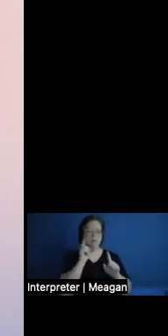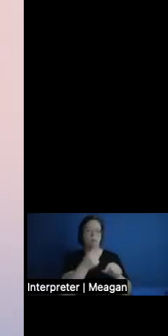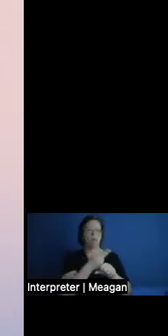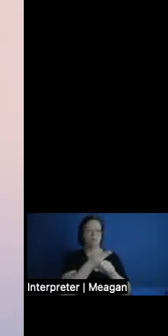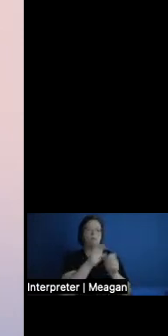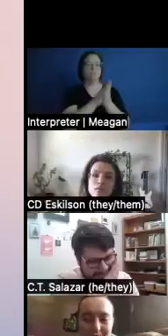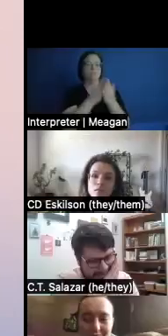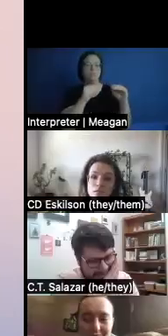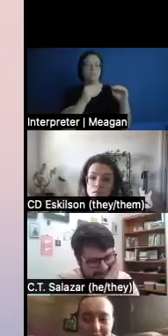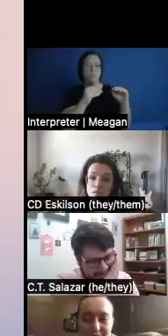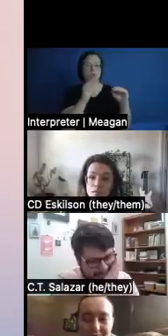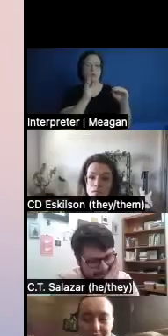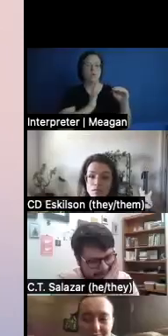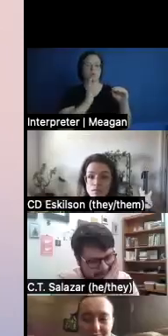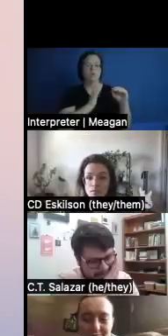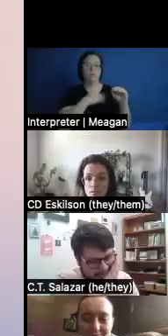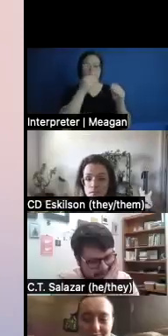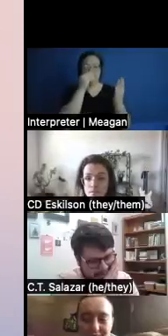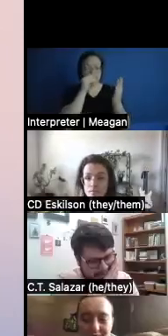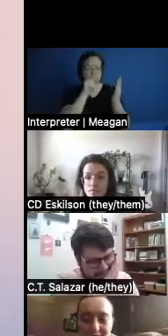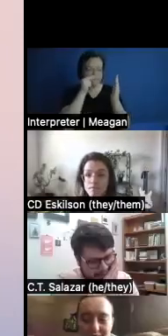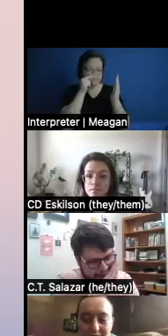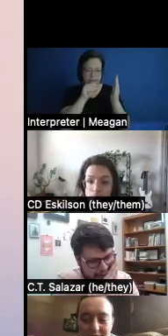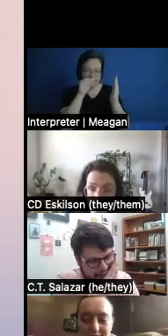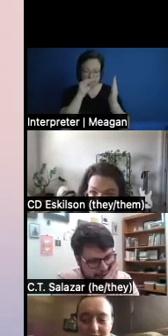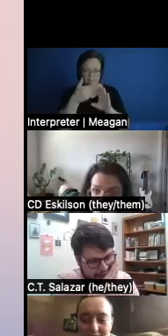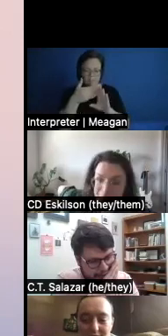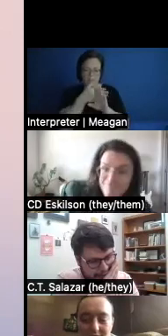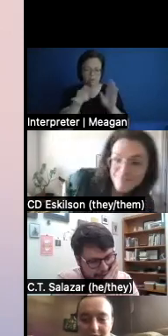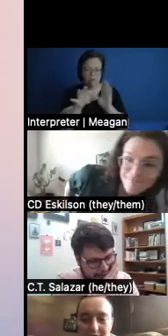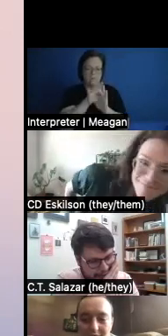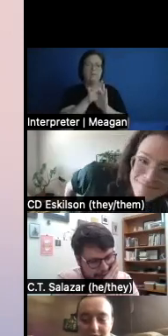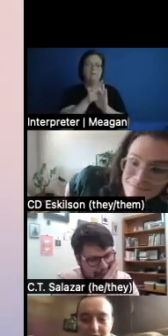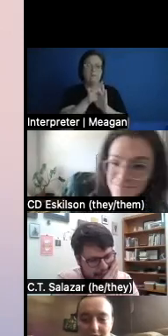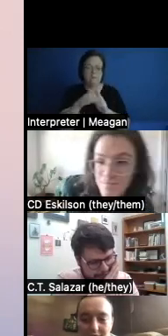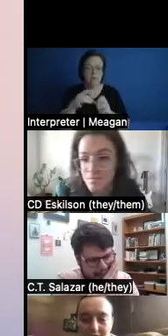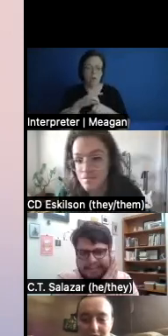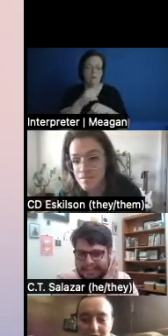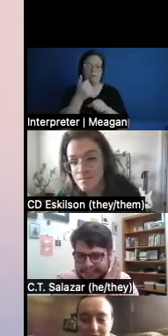I used to bury my nose in each Codex before selecting the earth-used one. Now I must gamble.